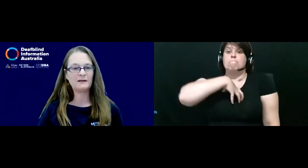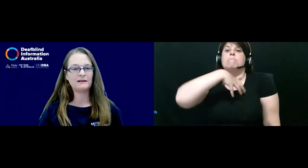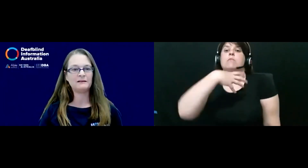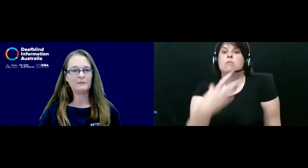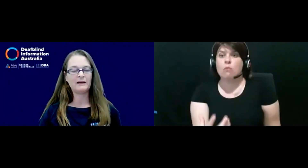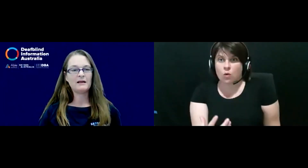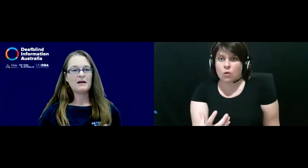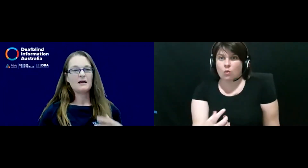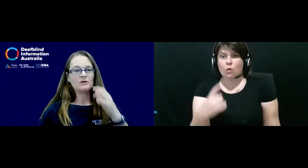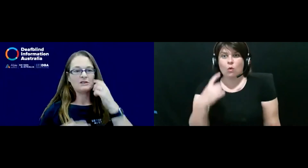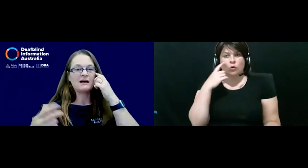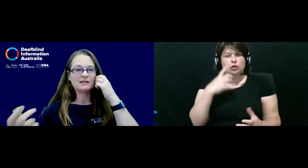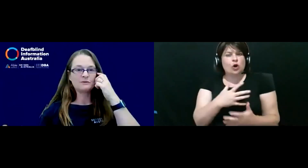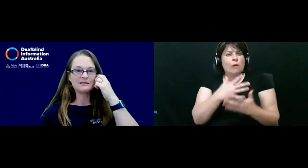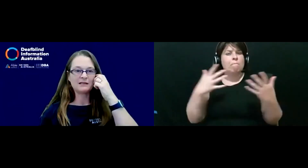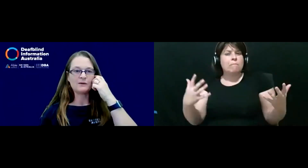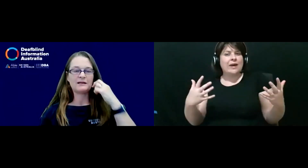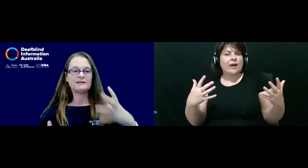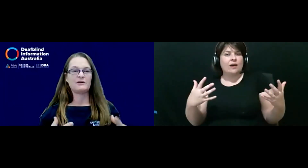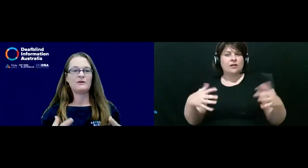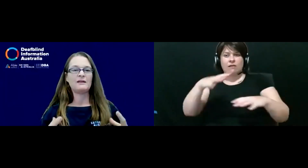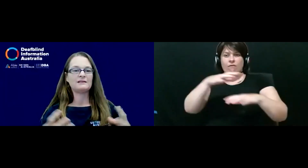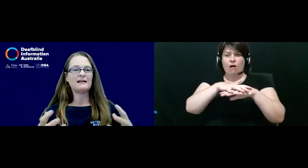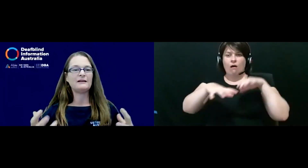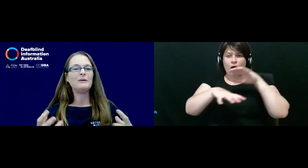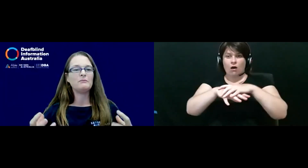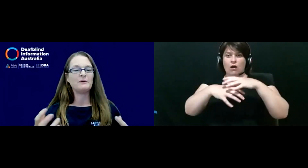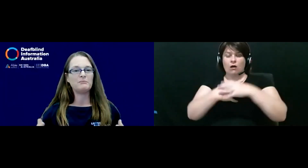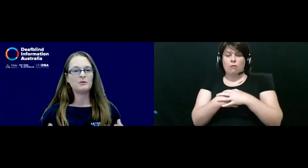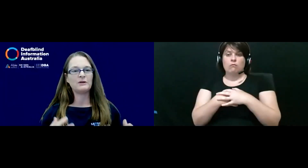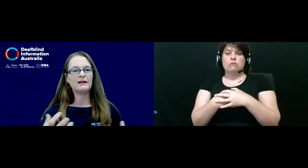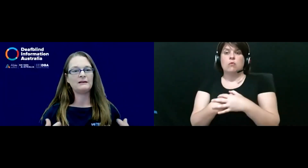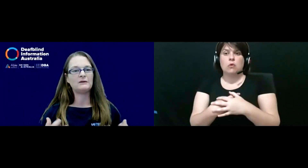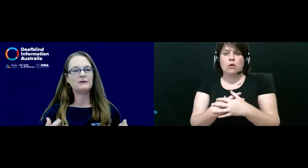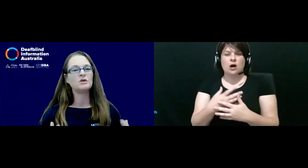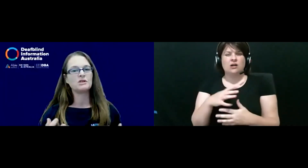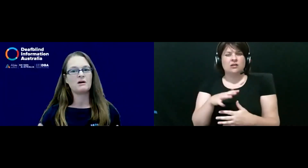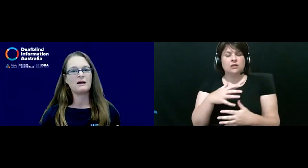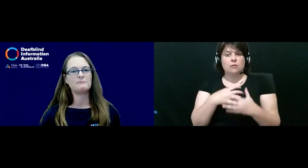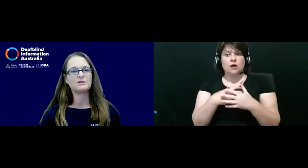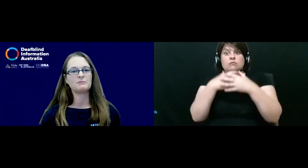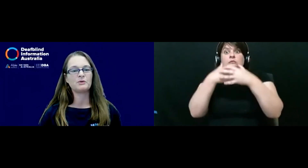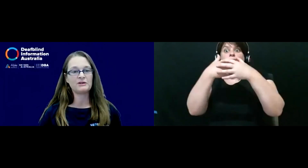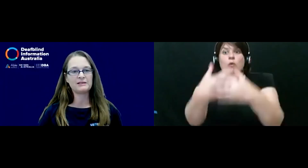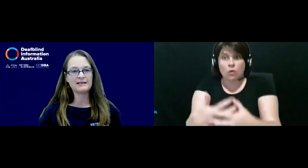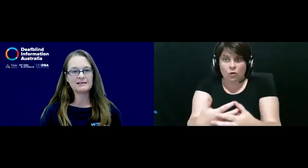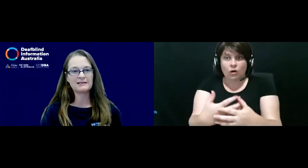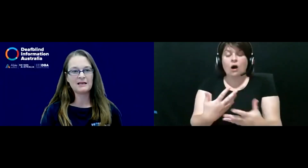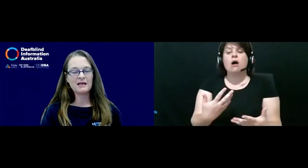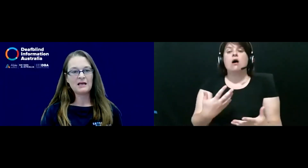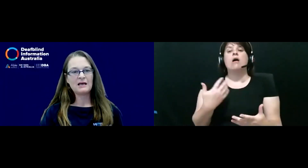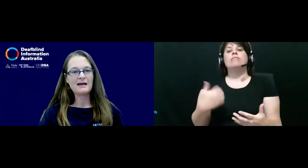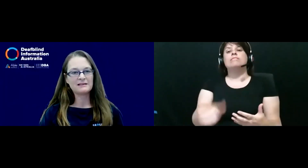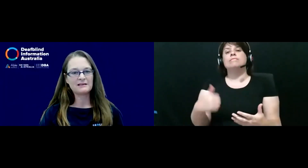a little bit or start to exaggerate it, so there's more input and more time to process that sign.